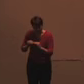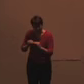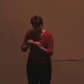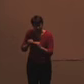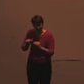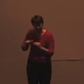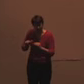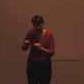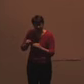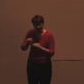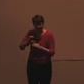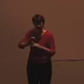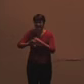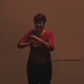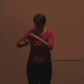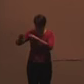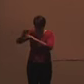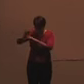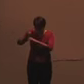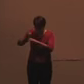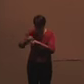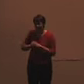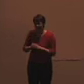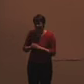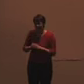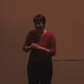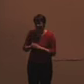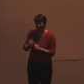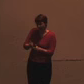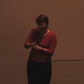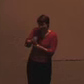So each space is not completely divided.